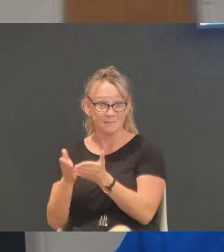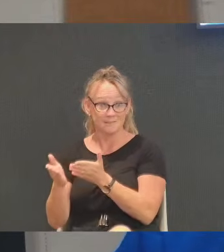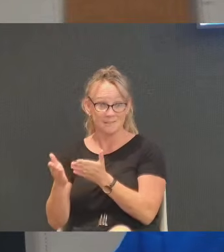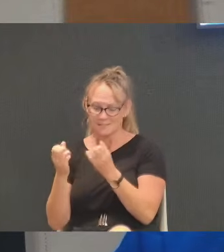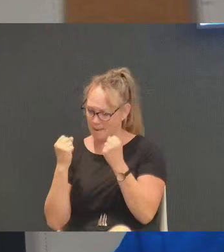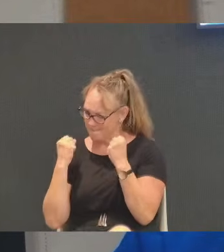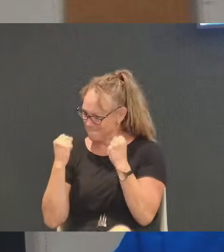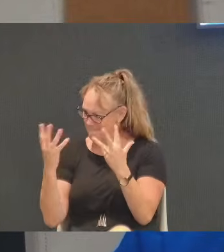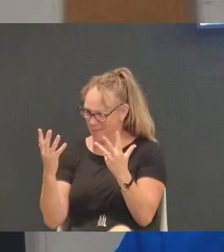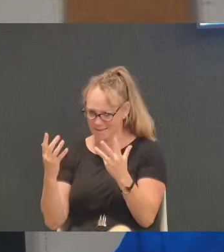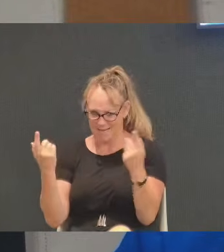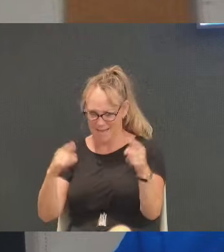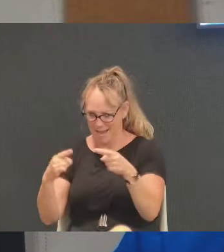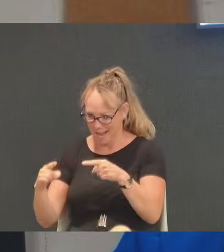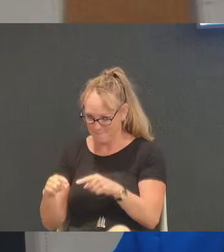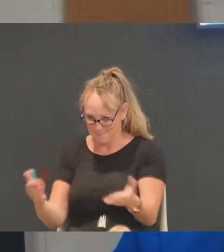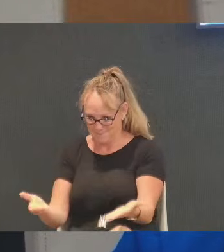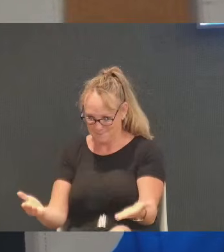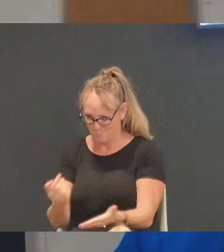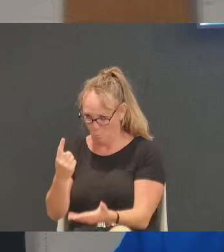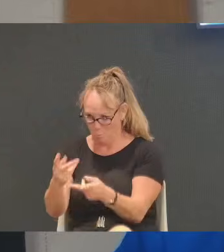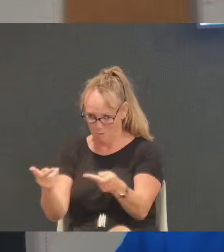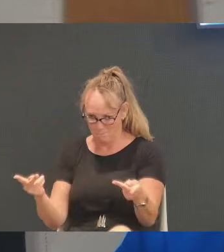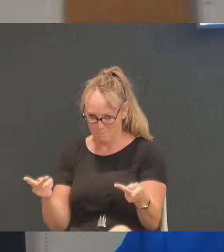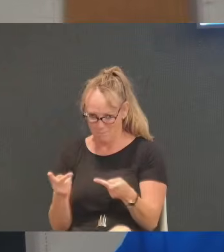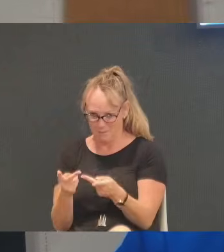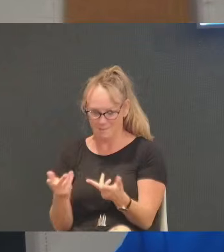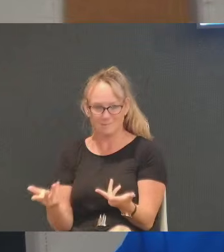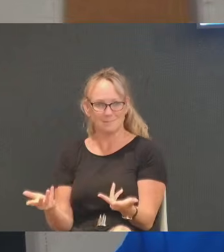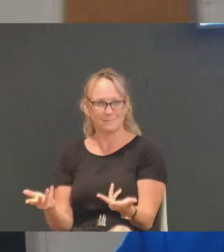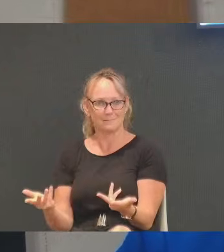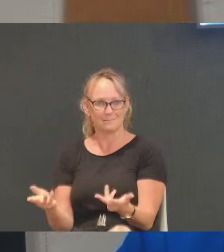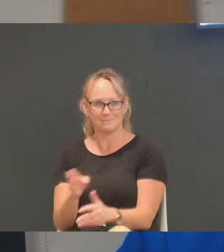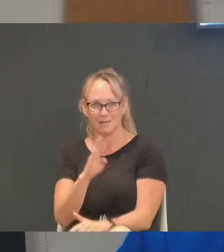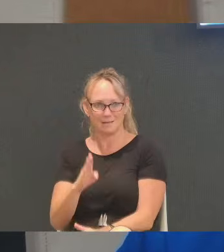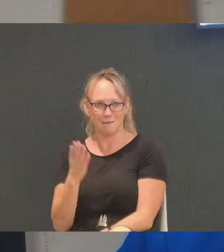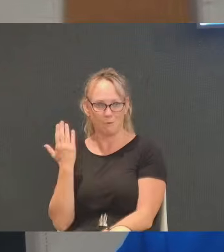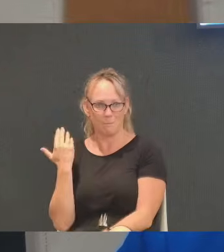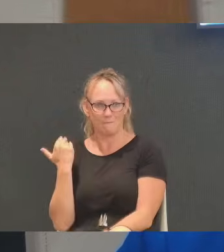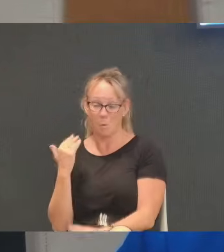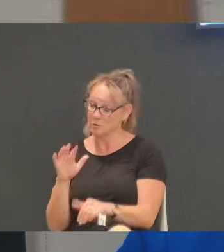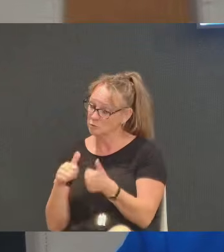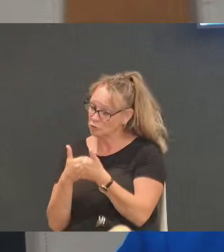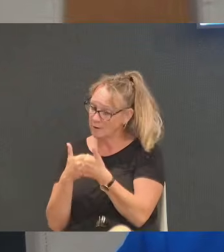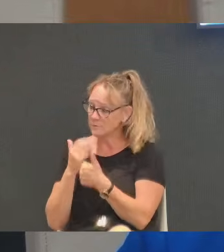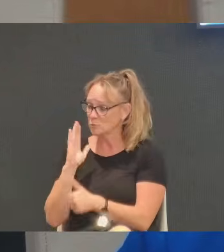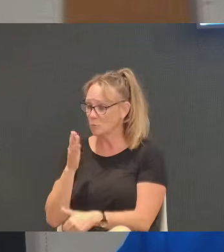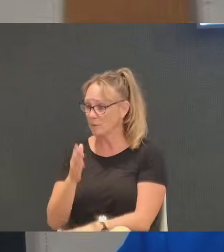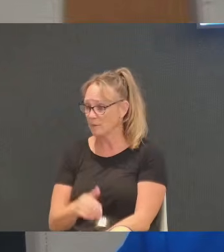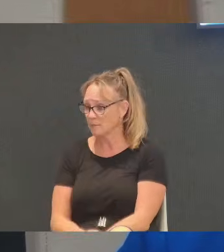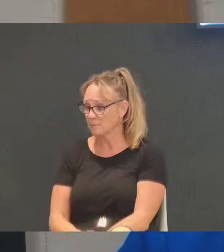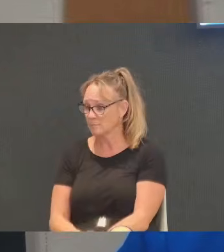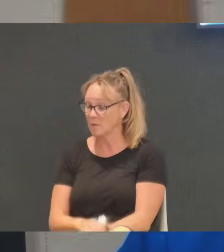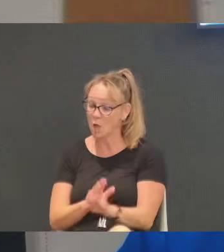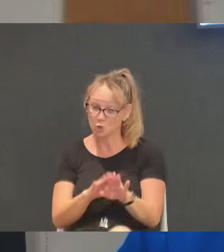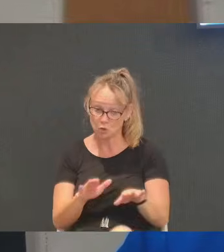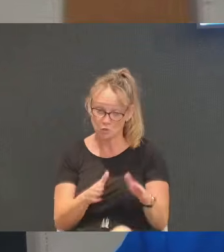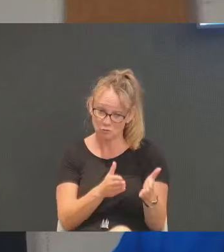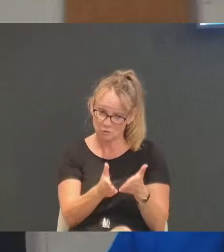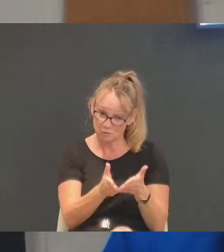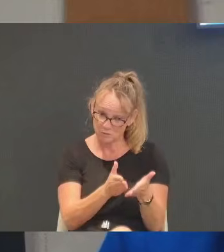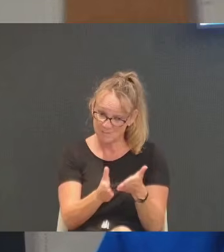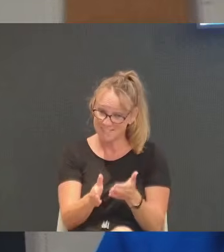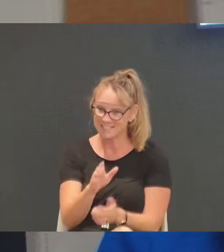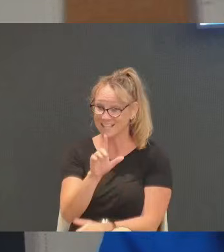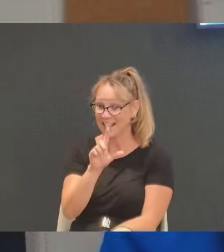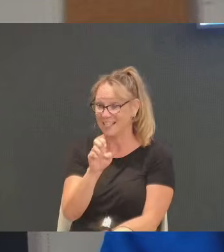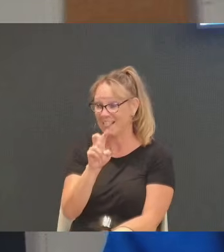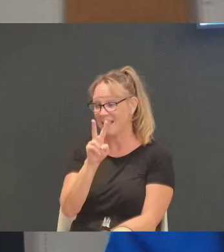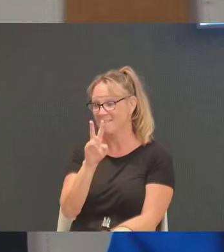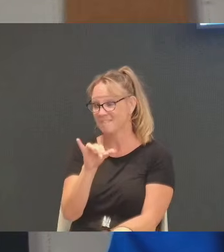never had this before. there will be challenges. One being the children's services levy. And what